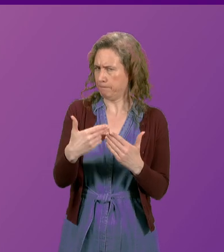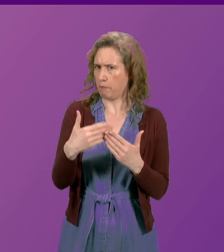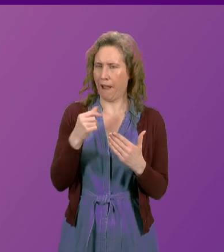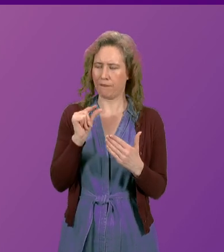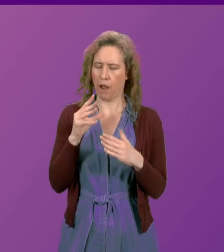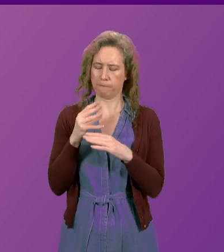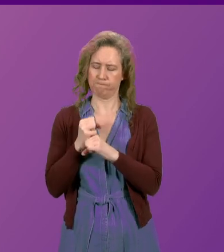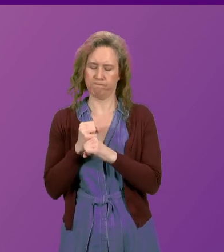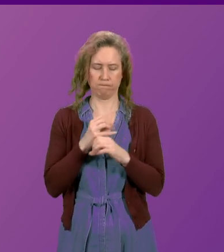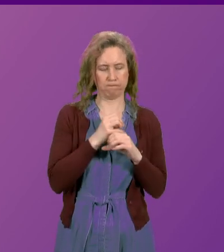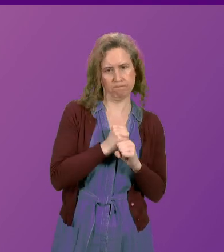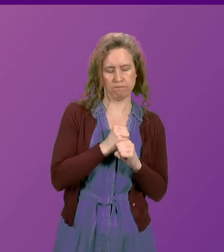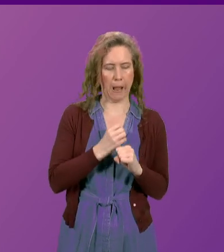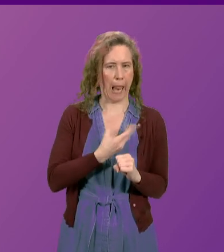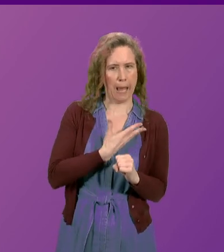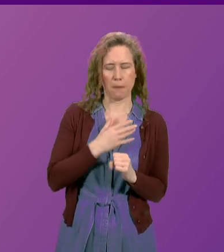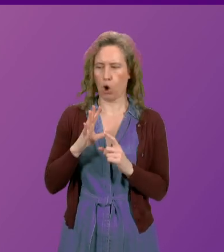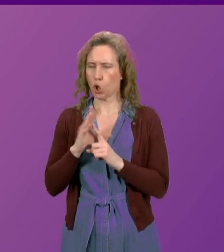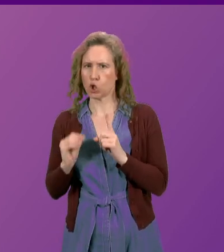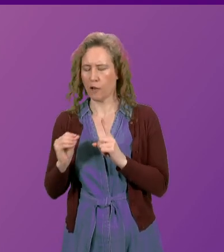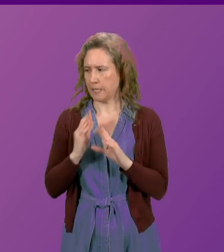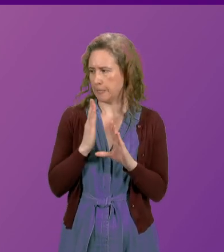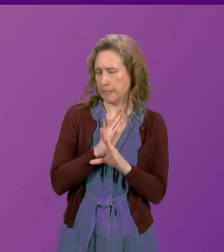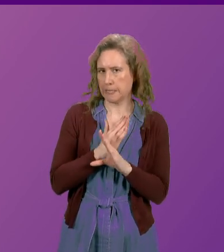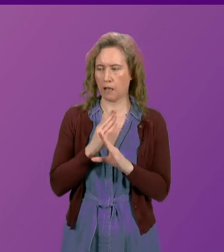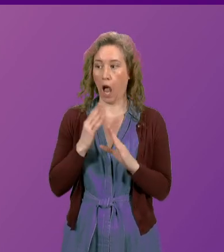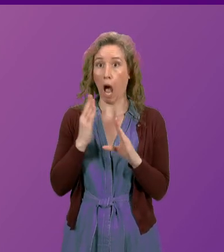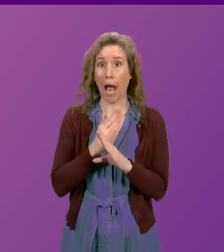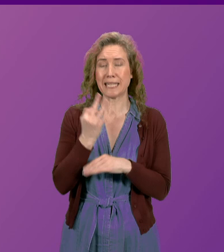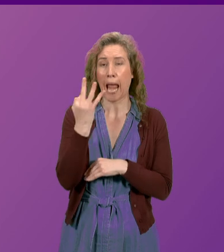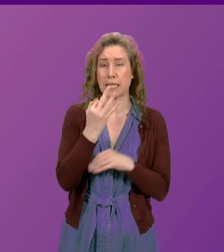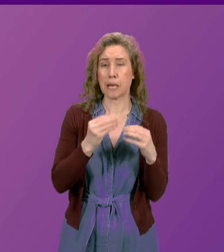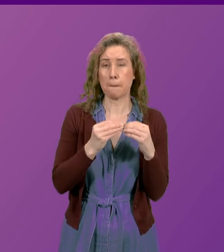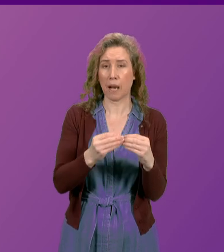the Conservative Party and the Labour Party to hide the £18 billion of cuts from the public